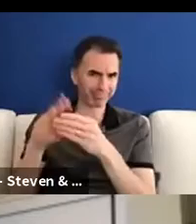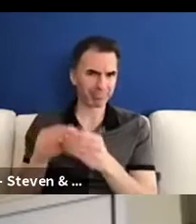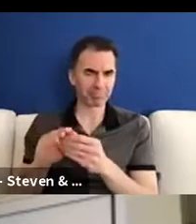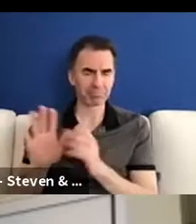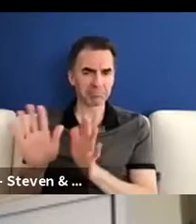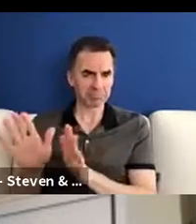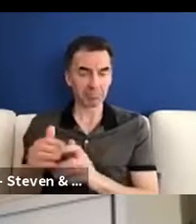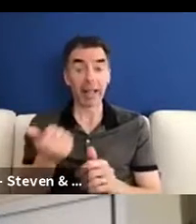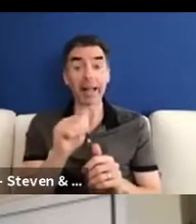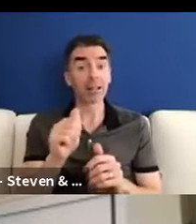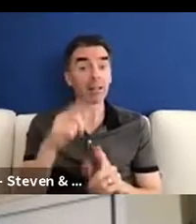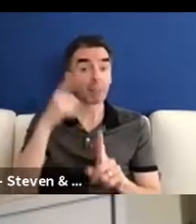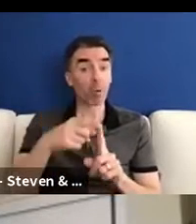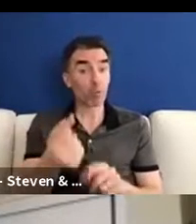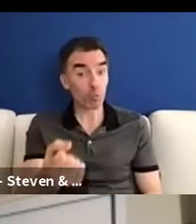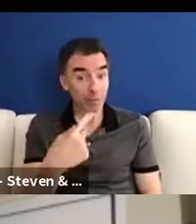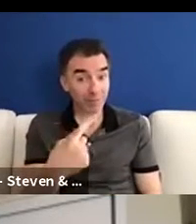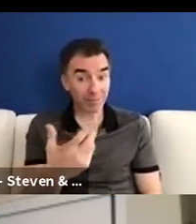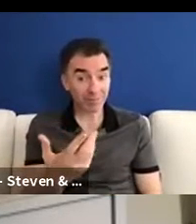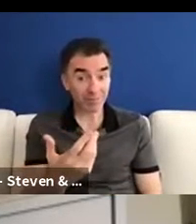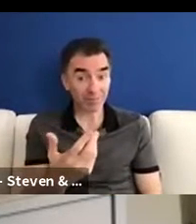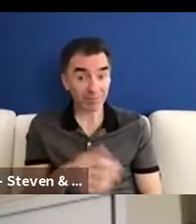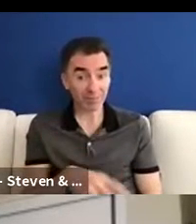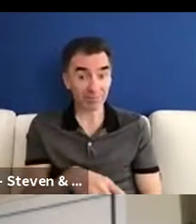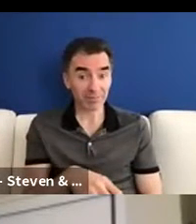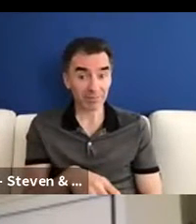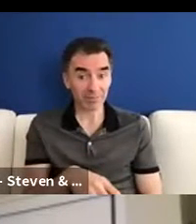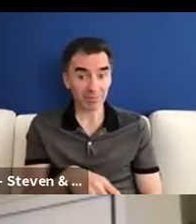Burning Questions? Yes. She's also a Cavalier. She's a this Maggie.